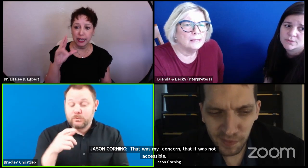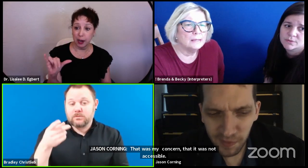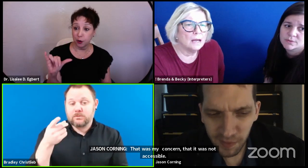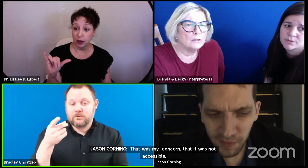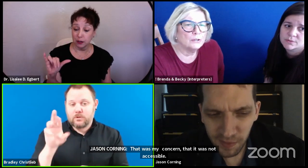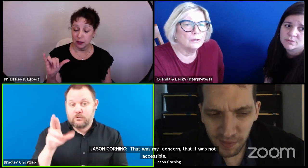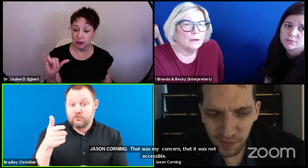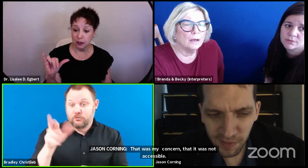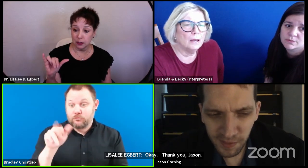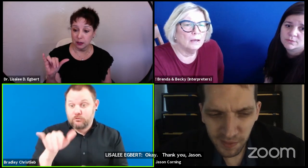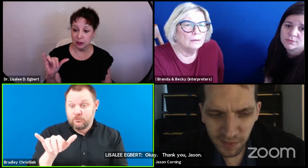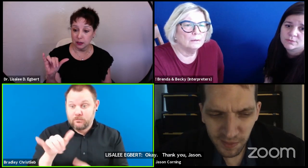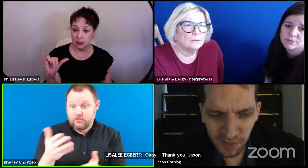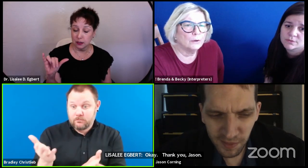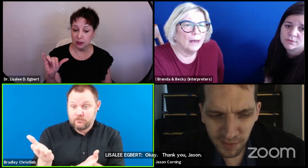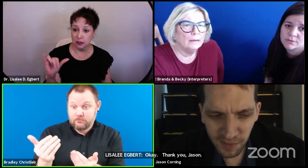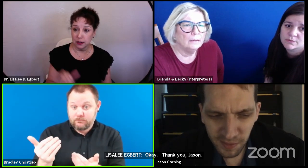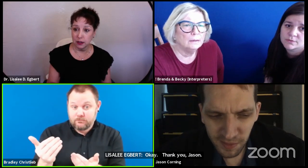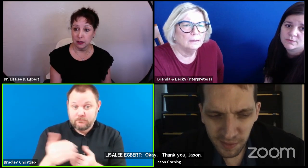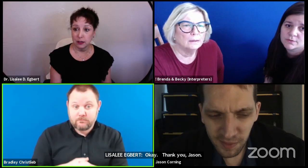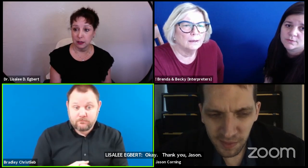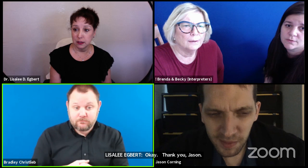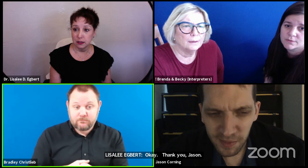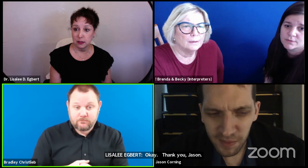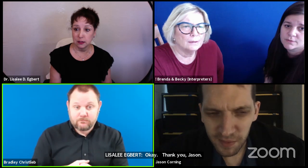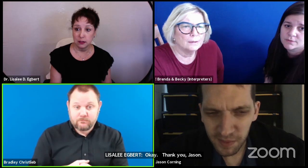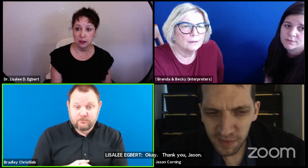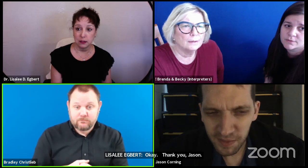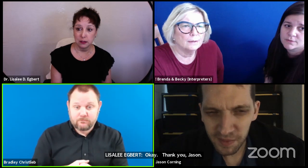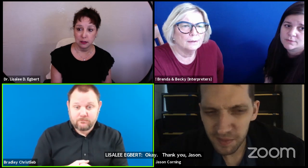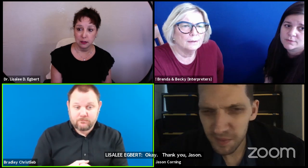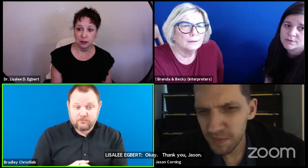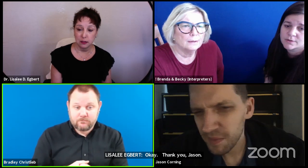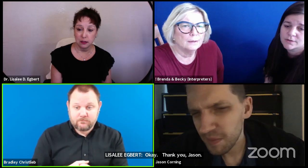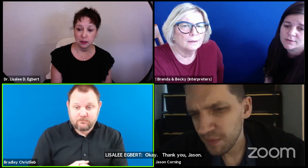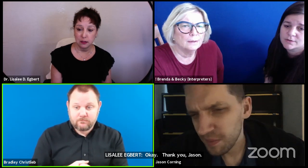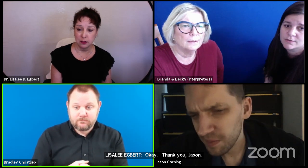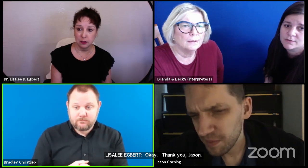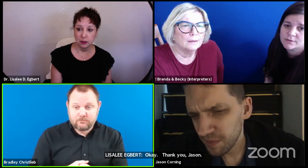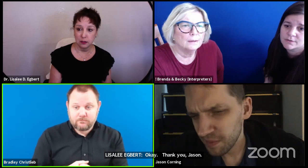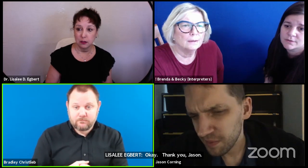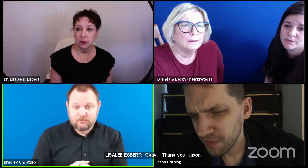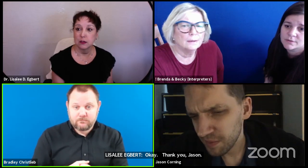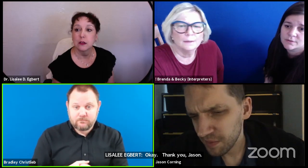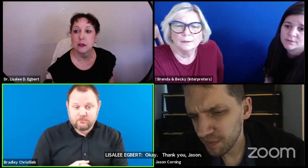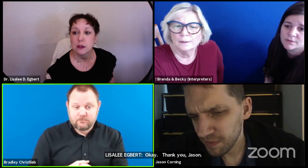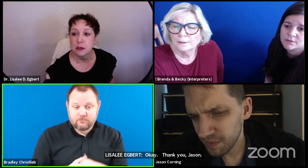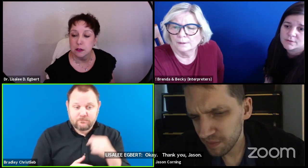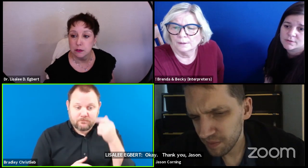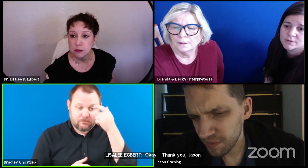Next is Dr. Gray.